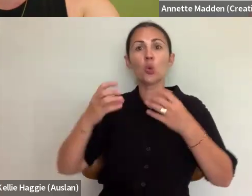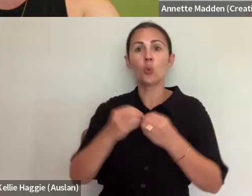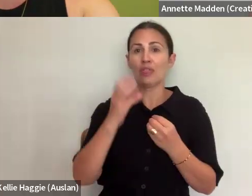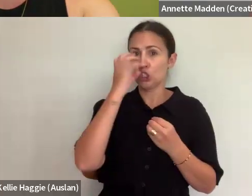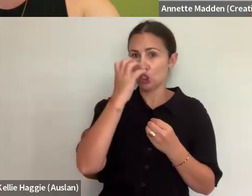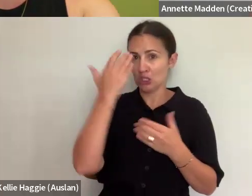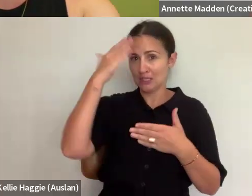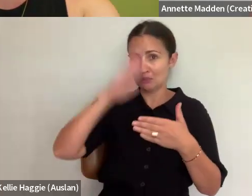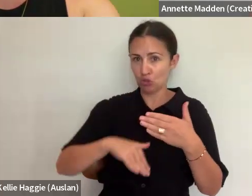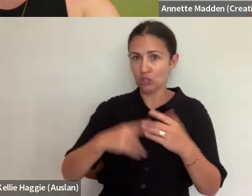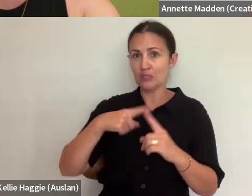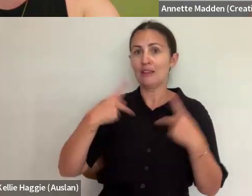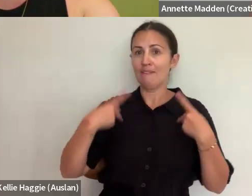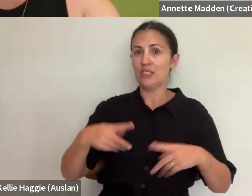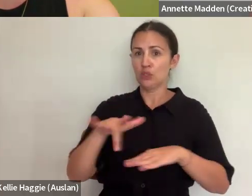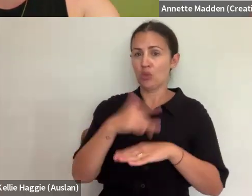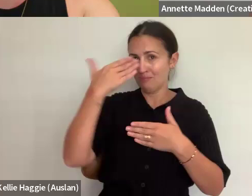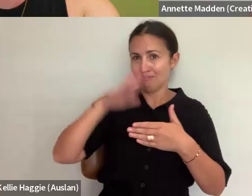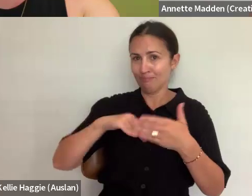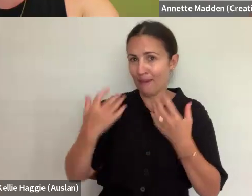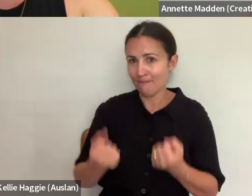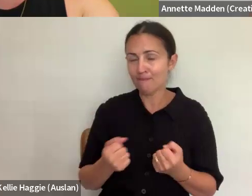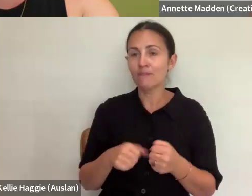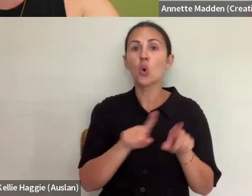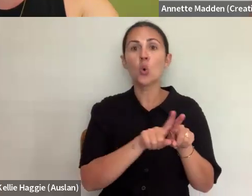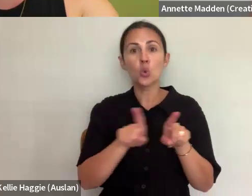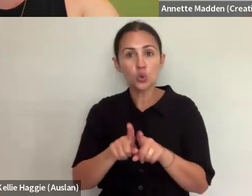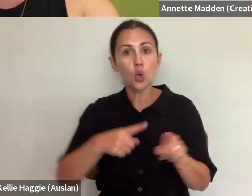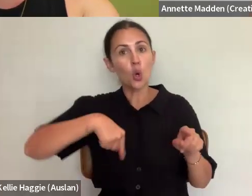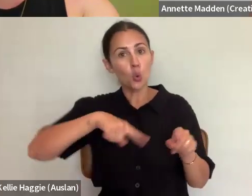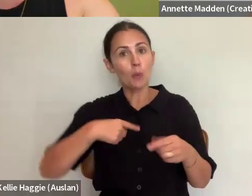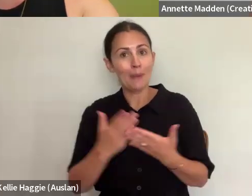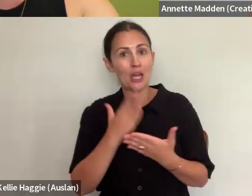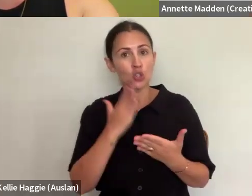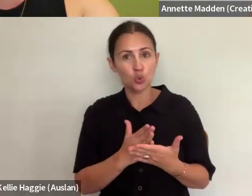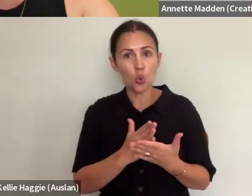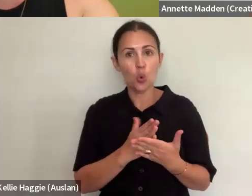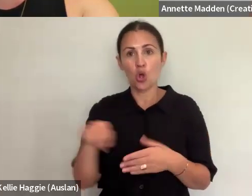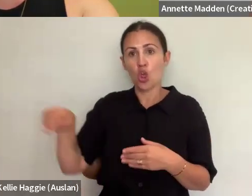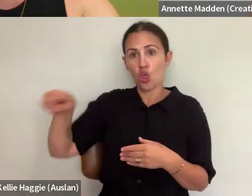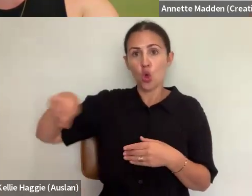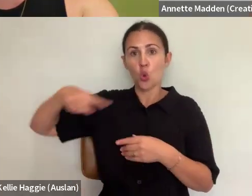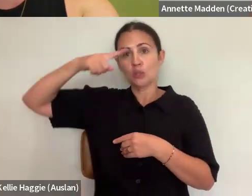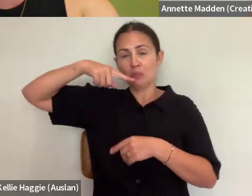we will be looking to appoint a panel to who have specific experience in circus and